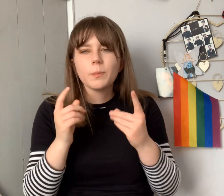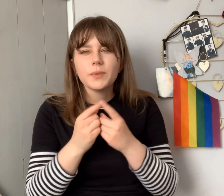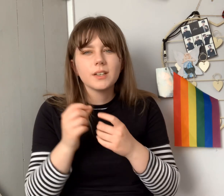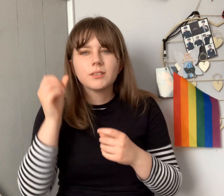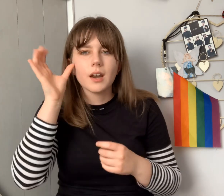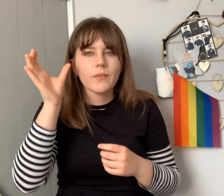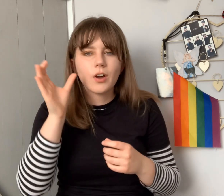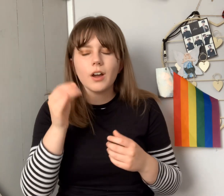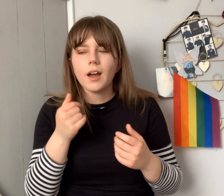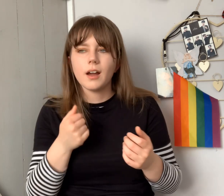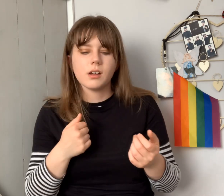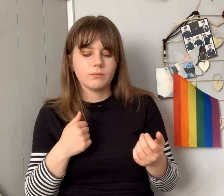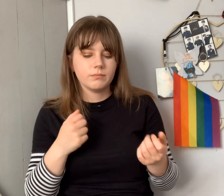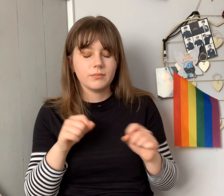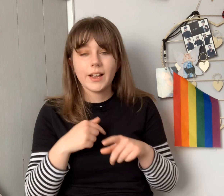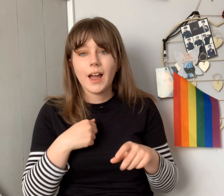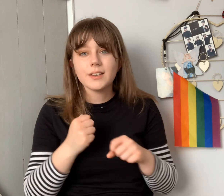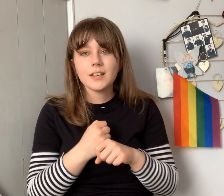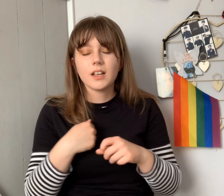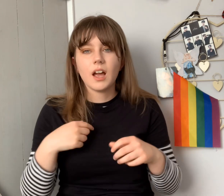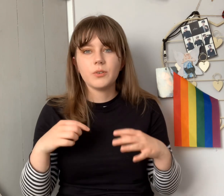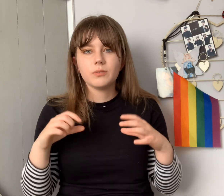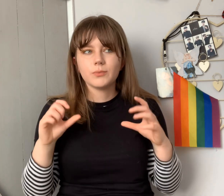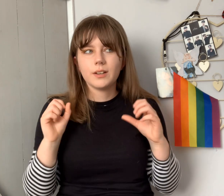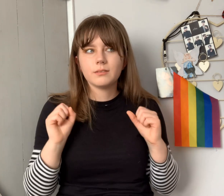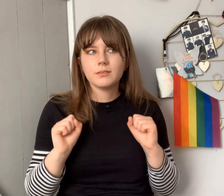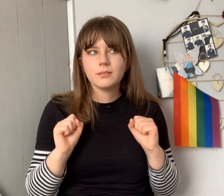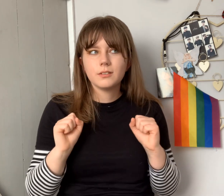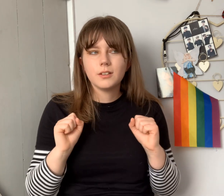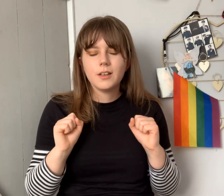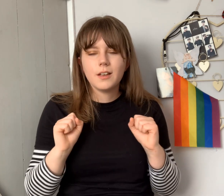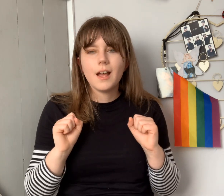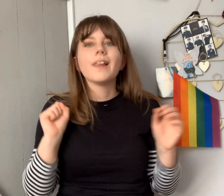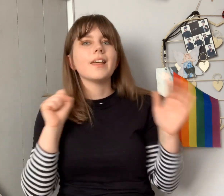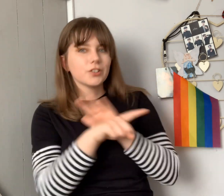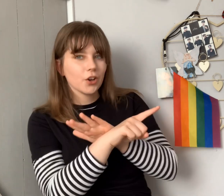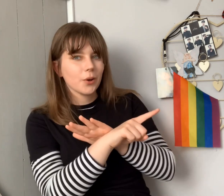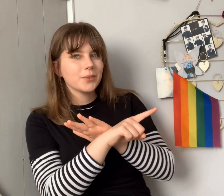Like I did, I went (still) "Let's go"